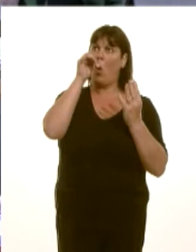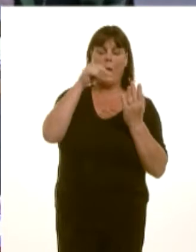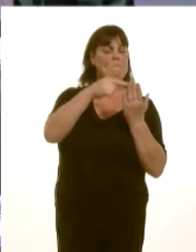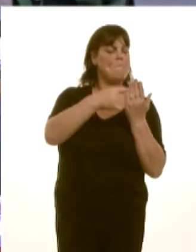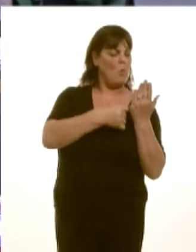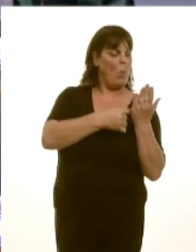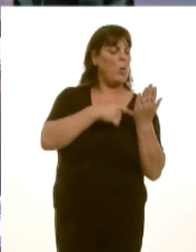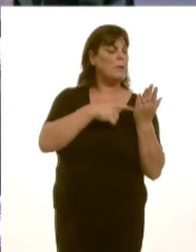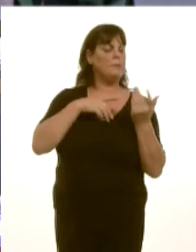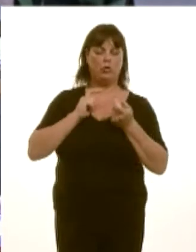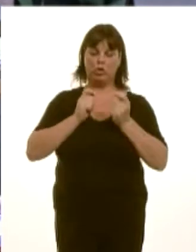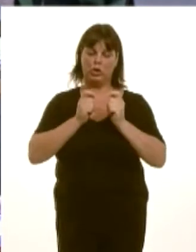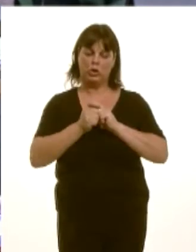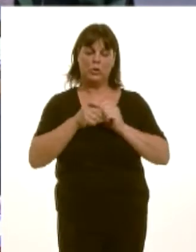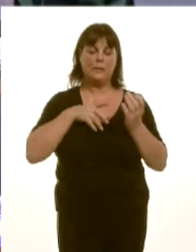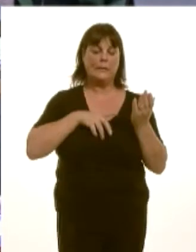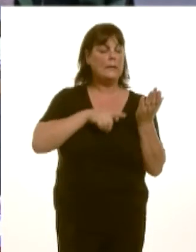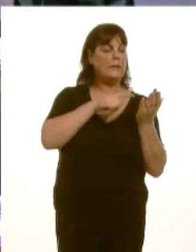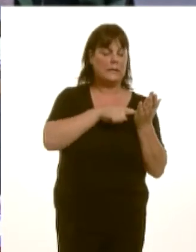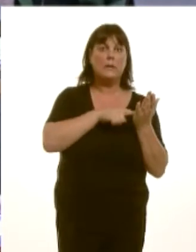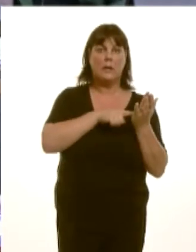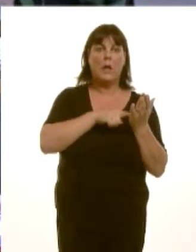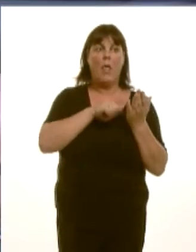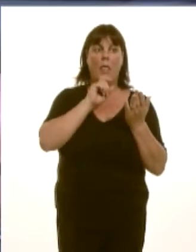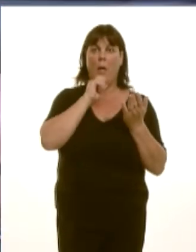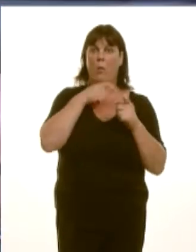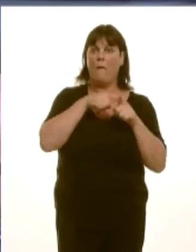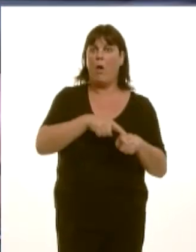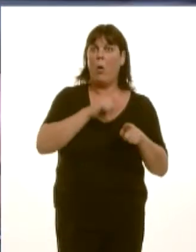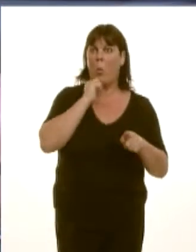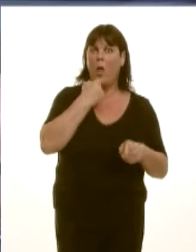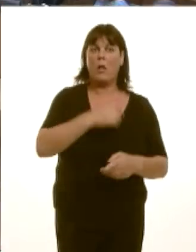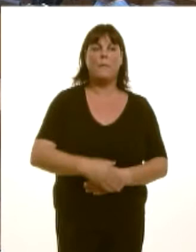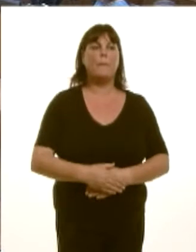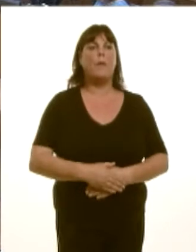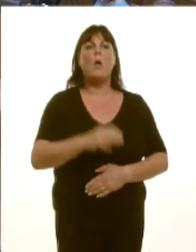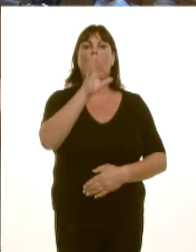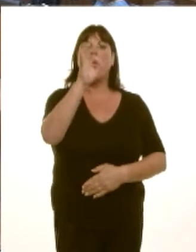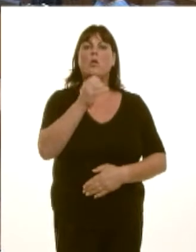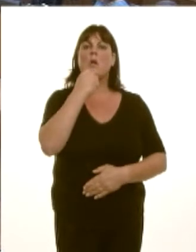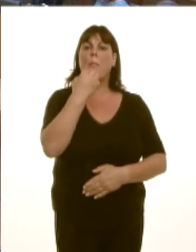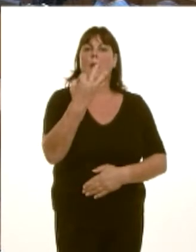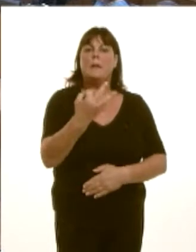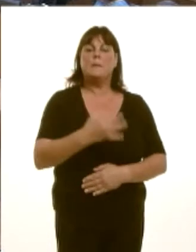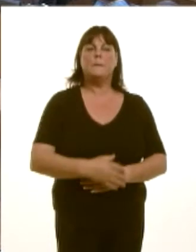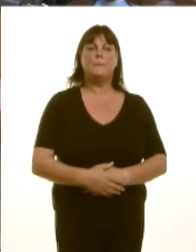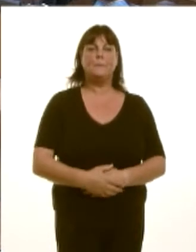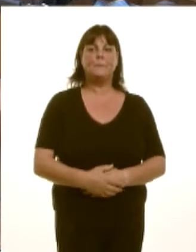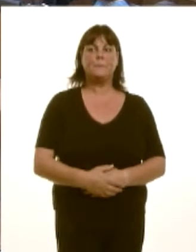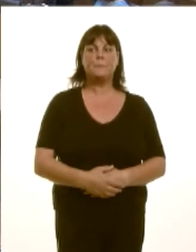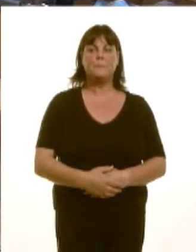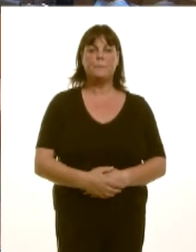has said, to take the action that is required.